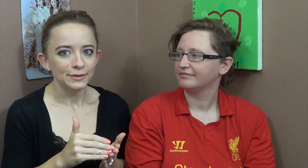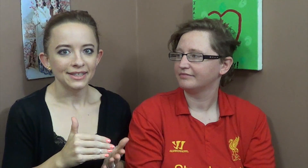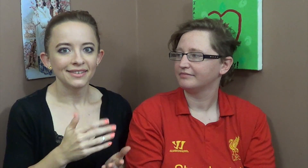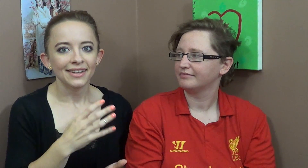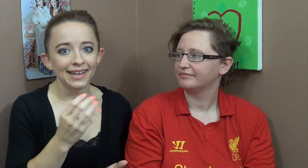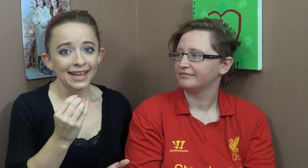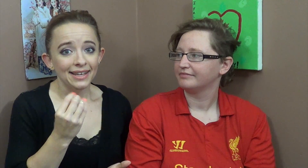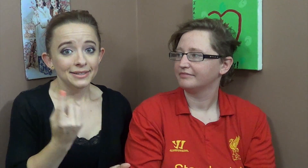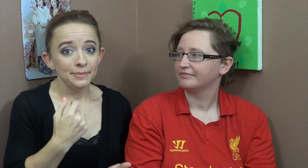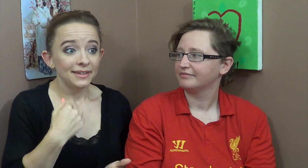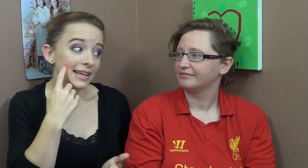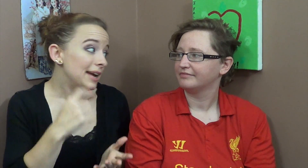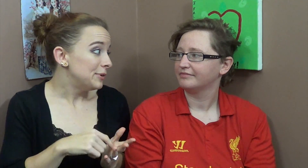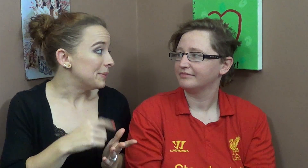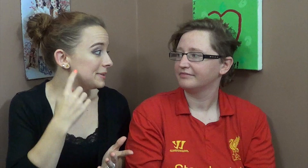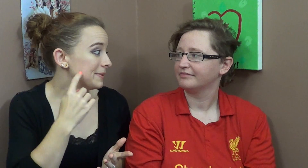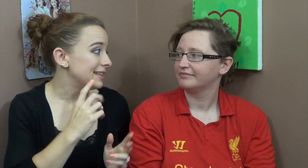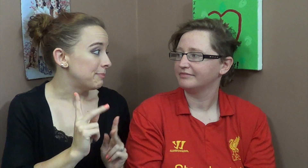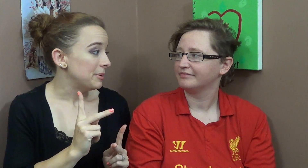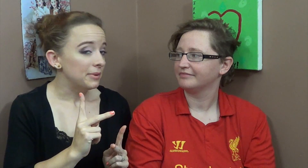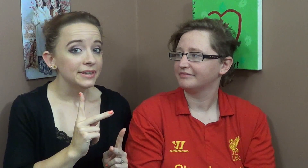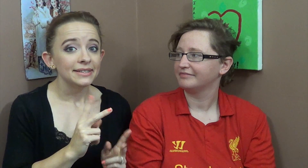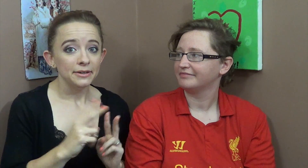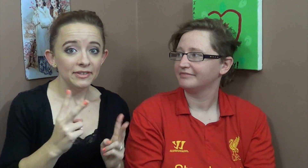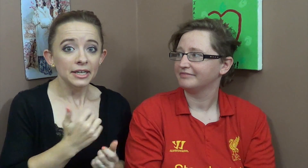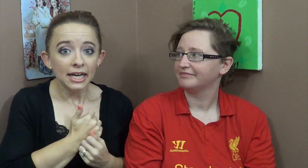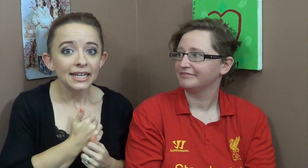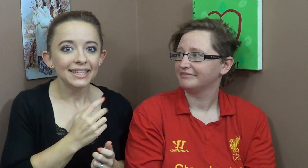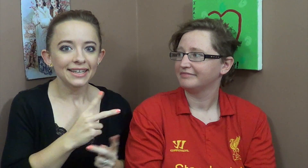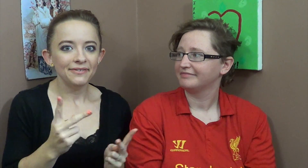often and something that I've noticed with Deaf people is they're very huggy